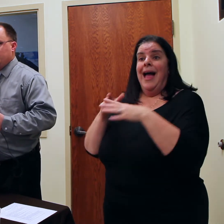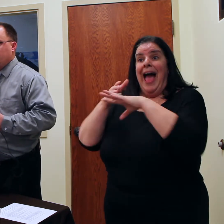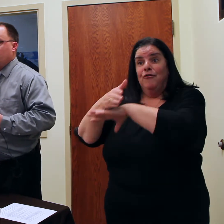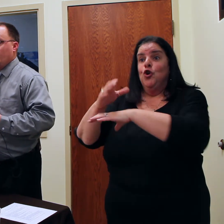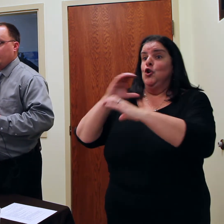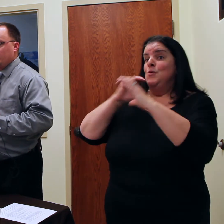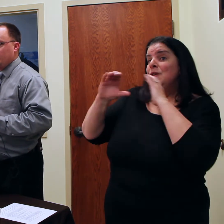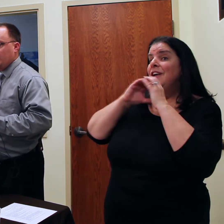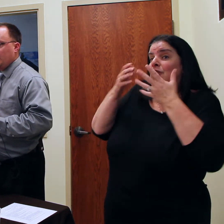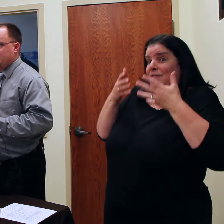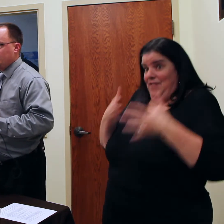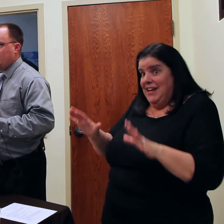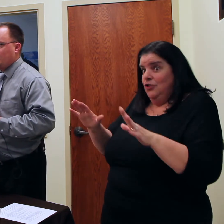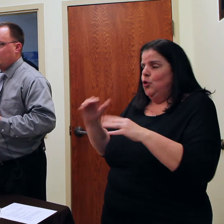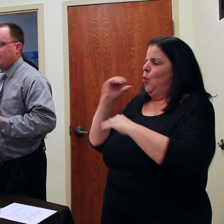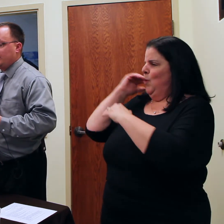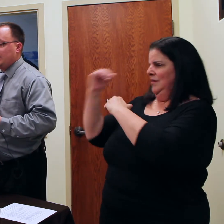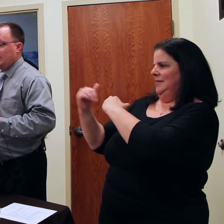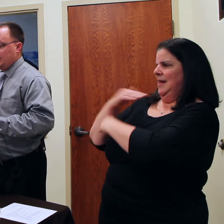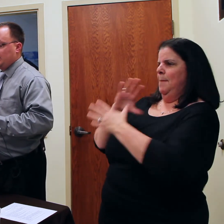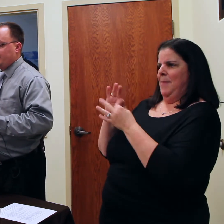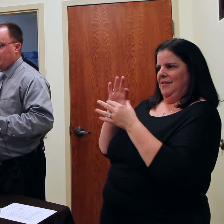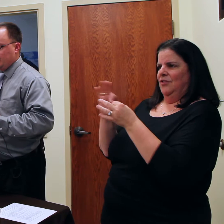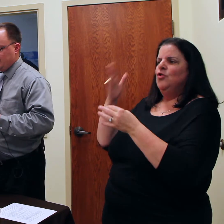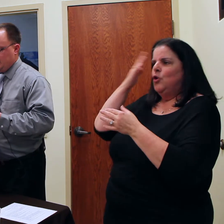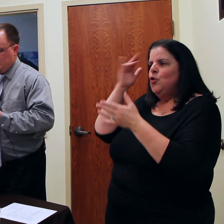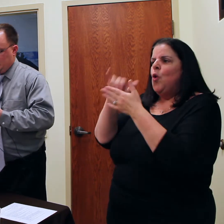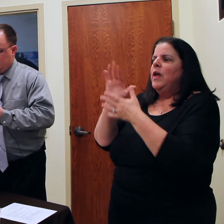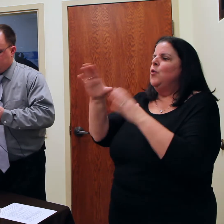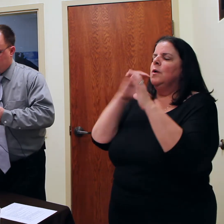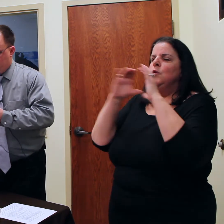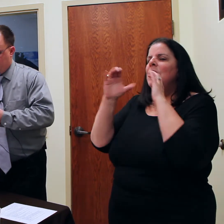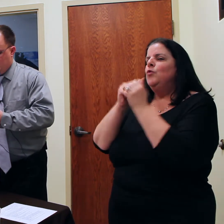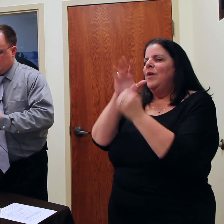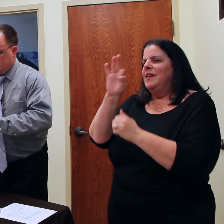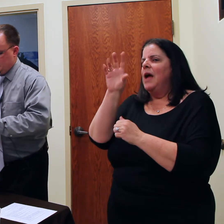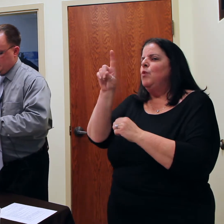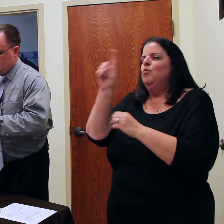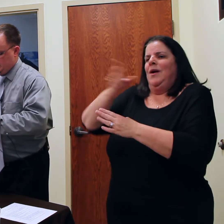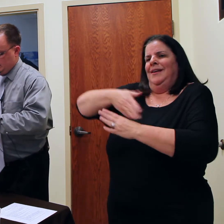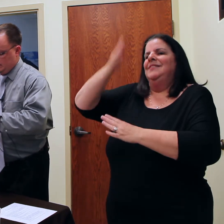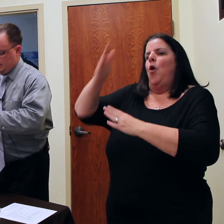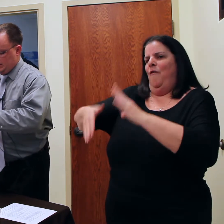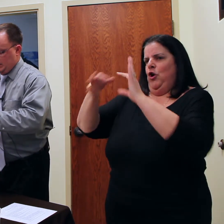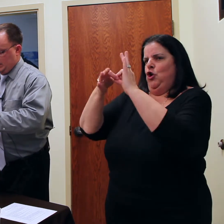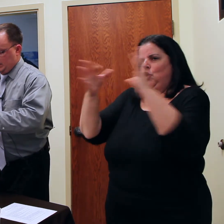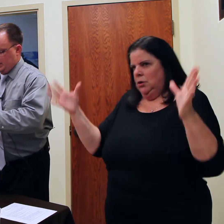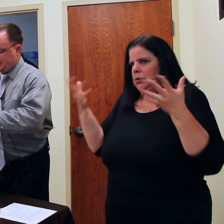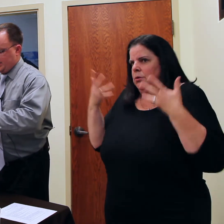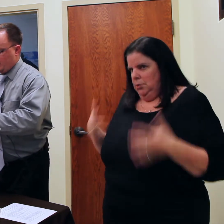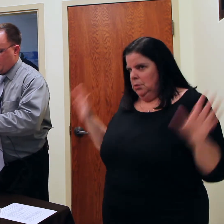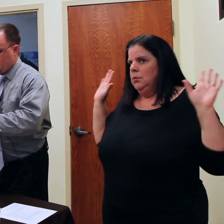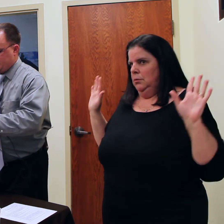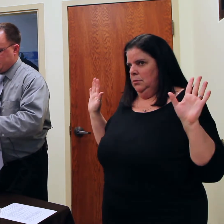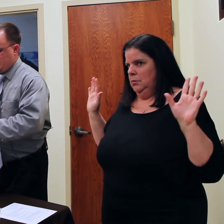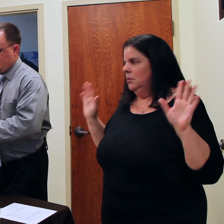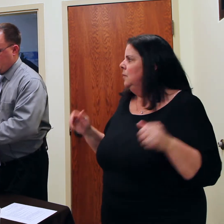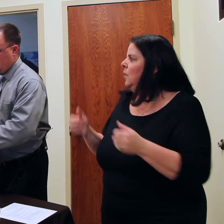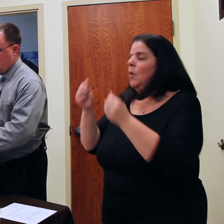so you know that your communication with 911 is finished. With that, I just have a couple of slides for you guys